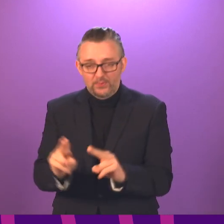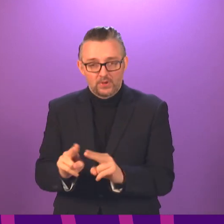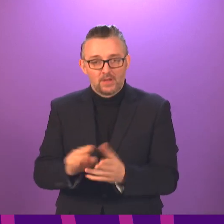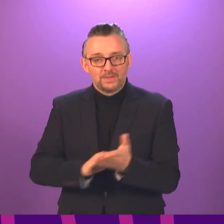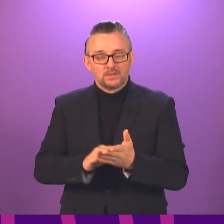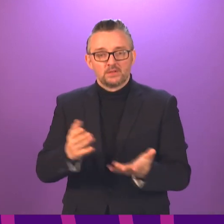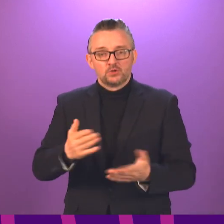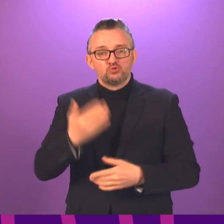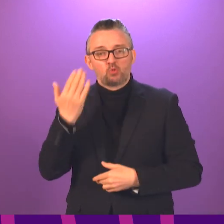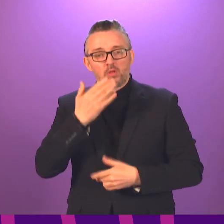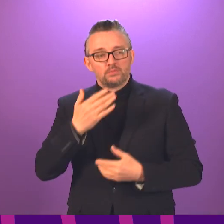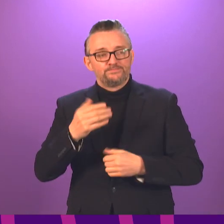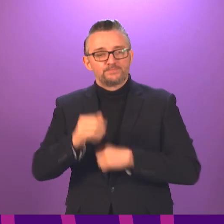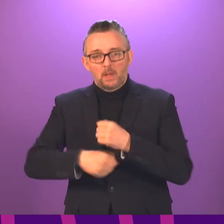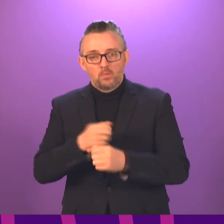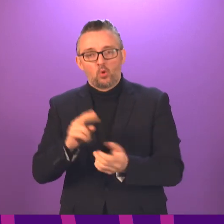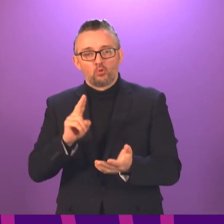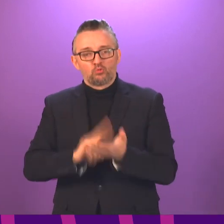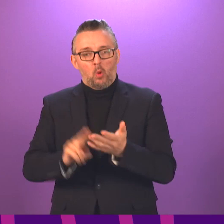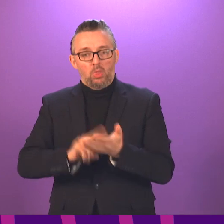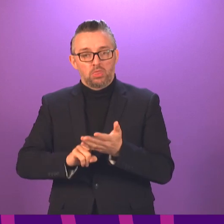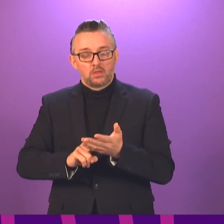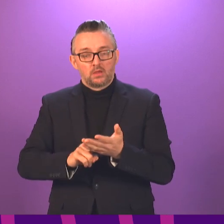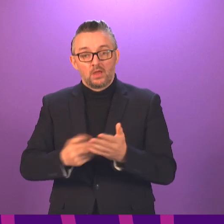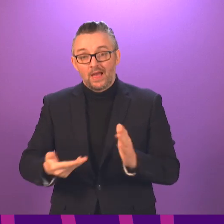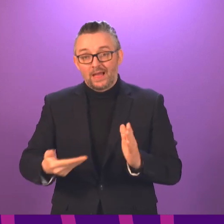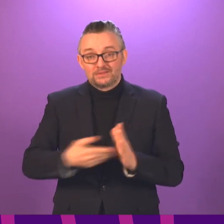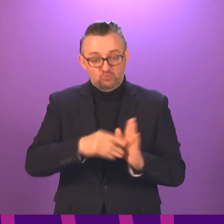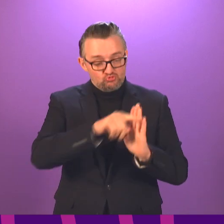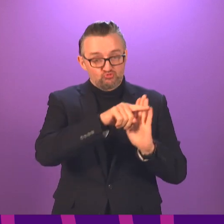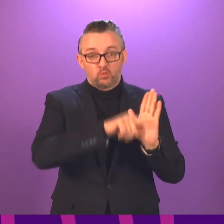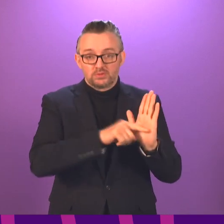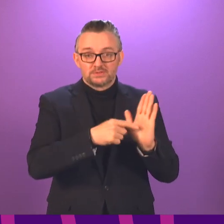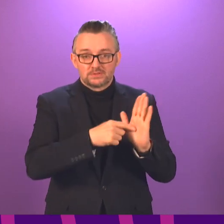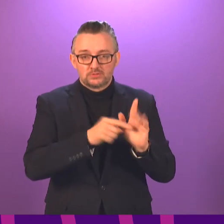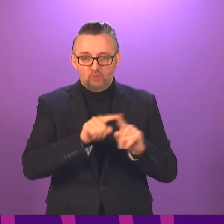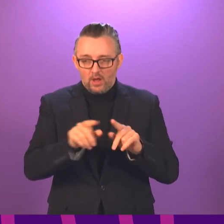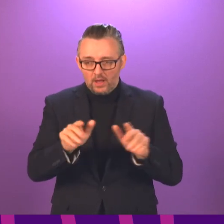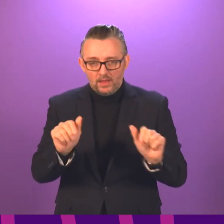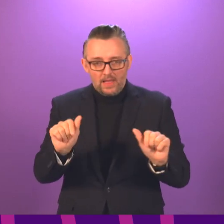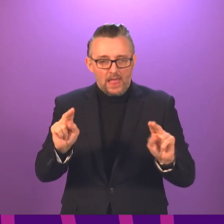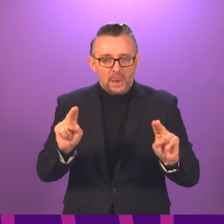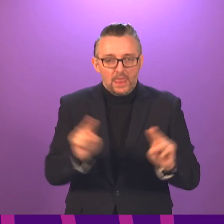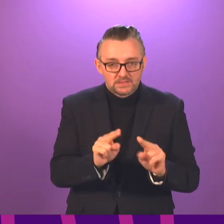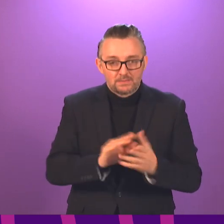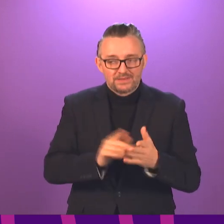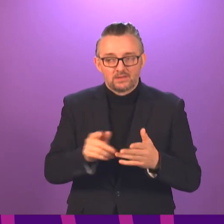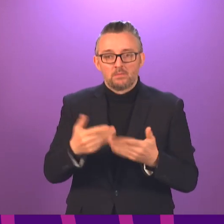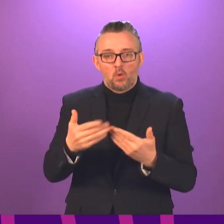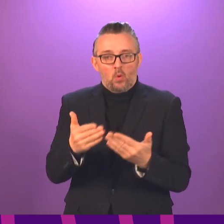becomes possible and some of the restrictions can be eased to allow normality to open up.